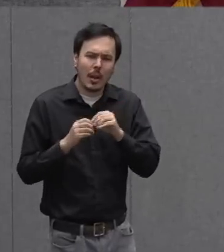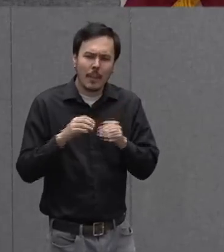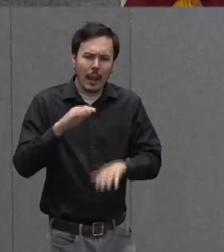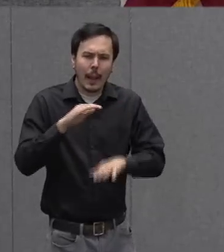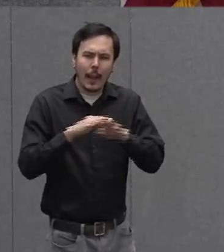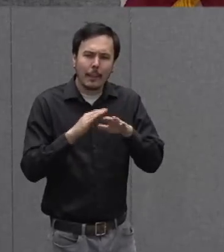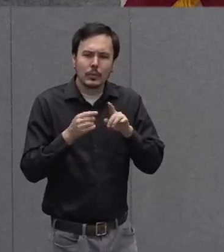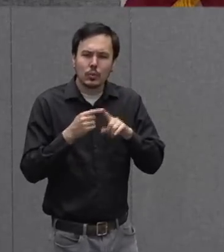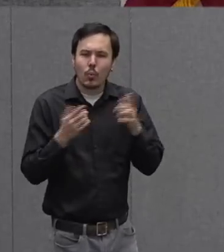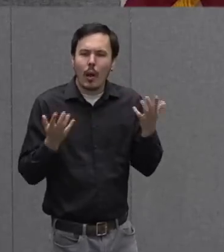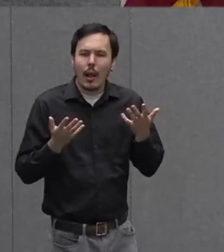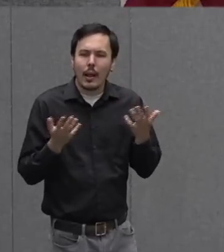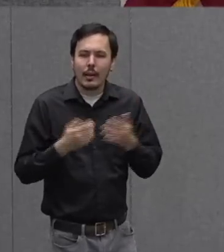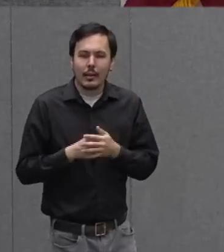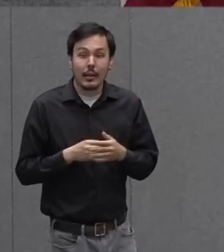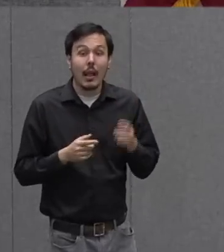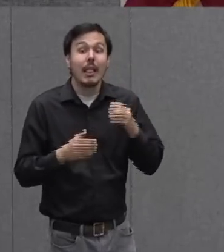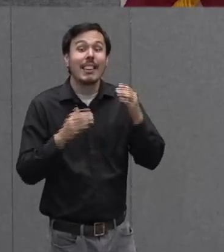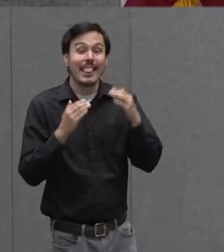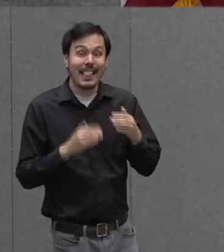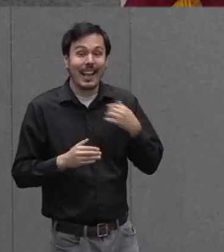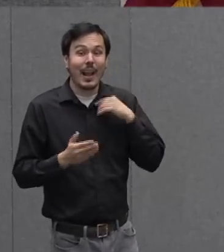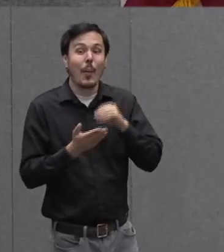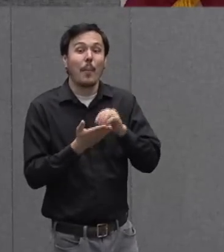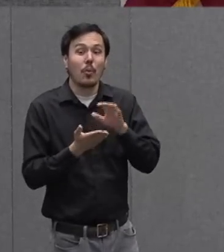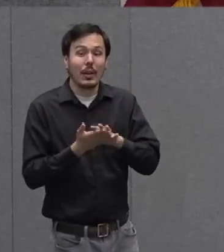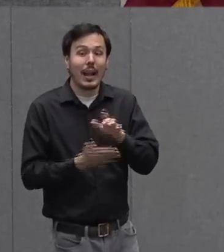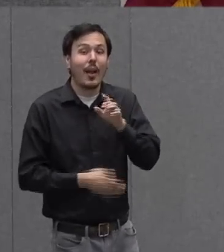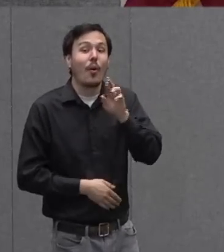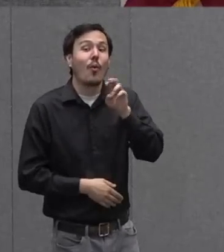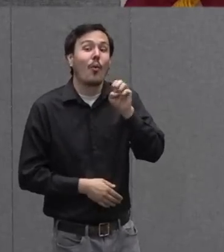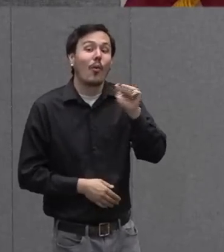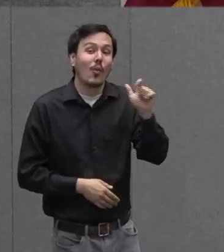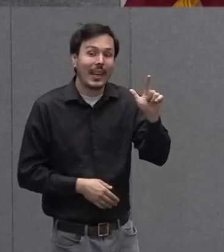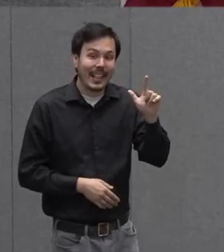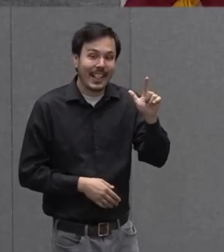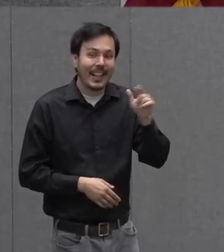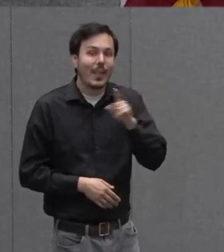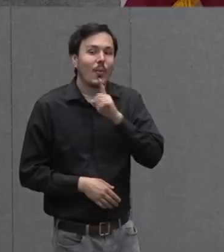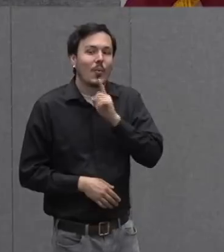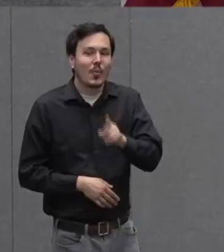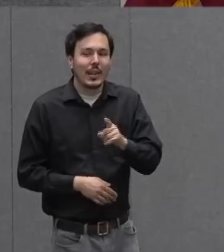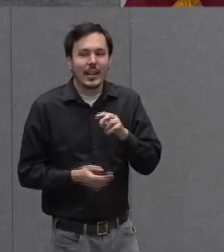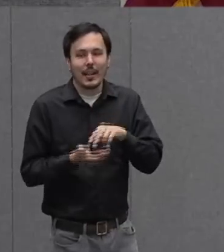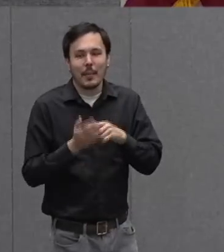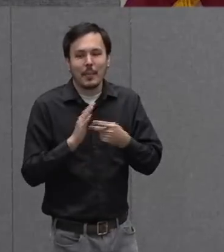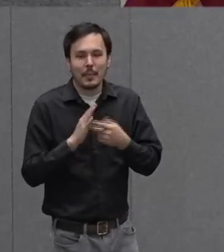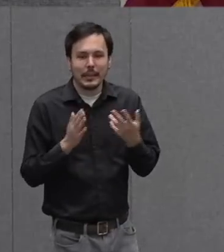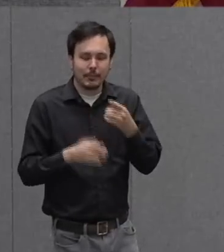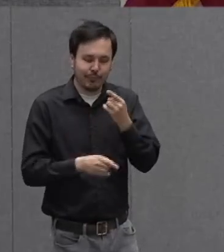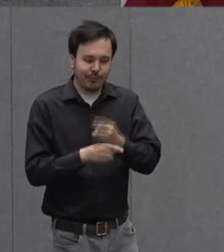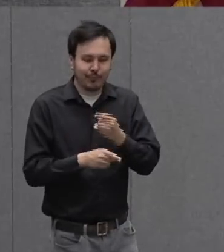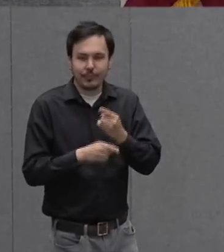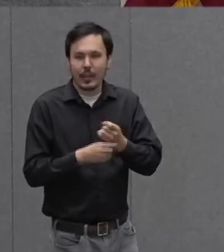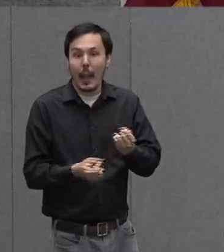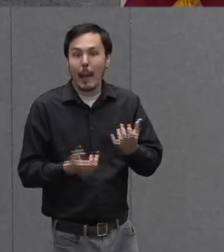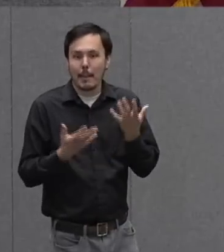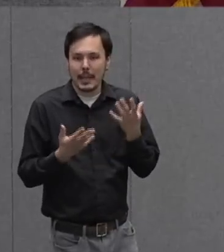And then I put here "real." What was it really because that's what we found out when we counted them and we found out that there were 22,